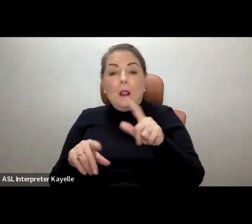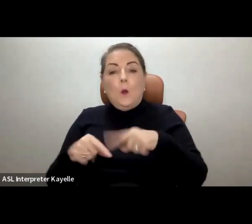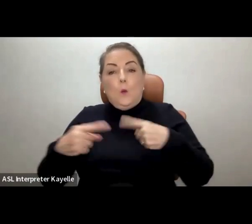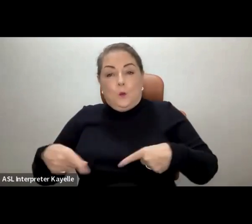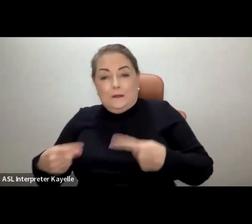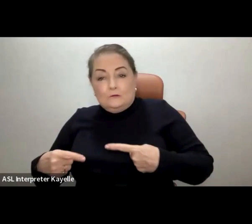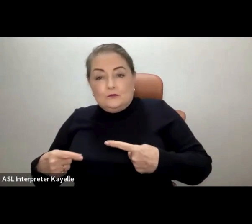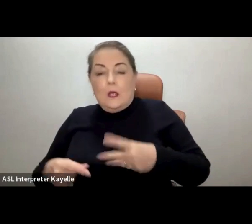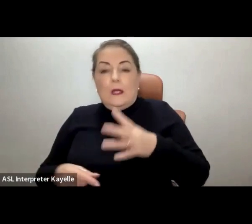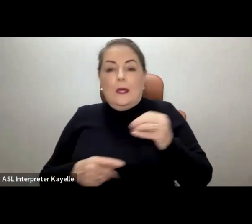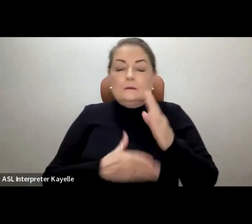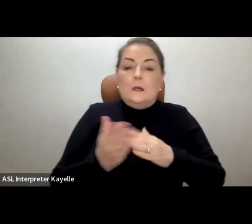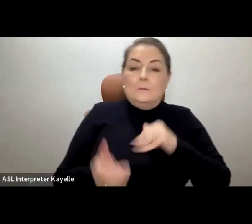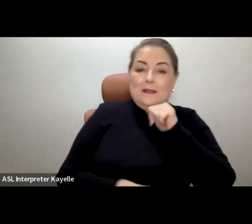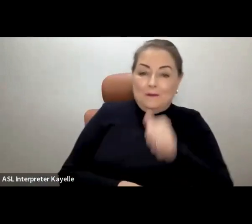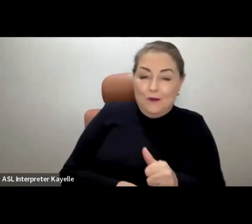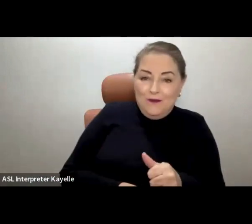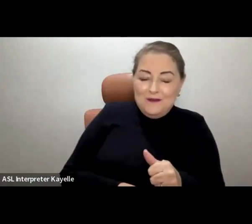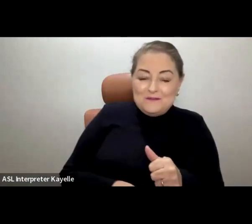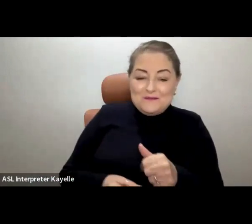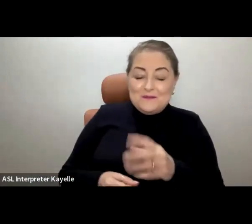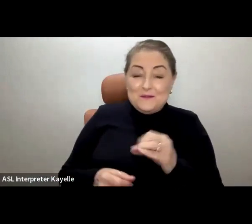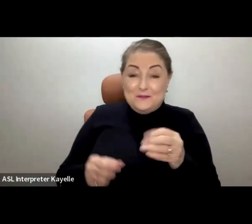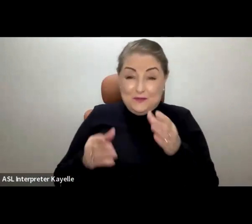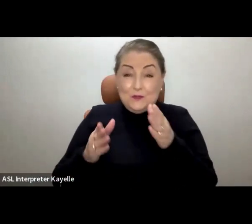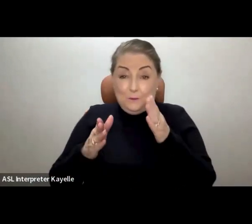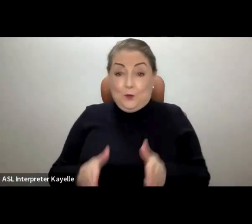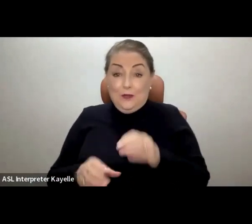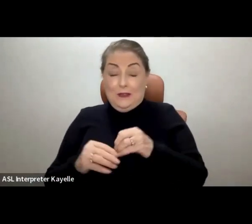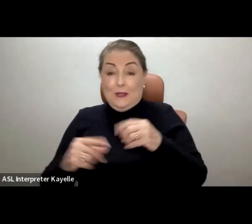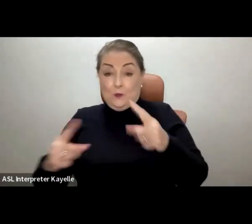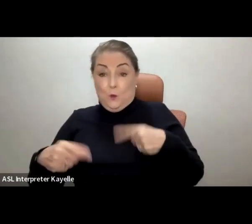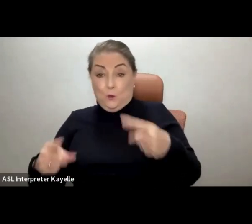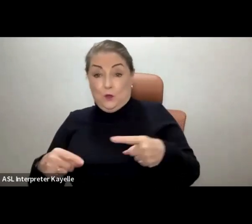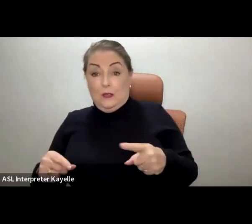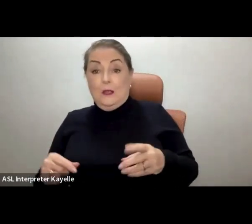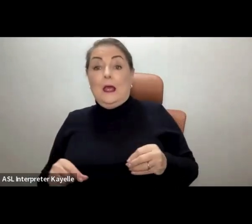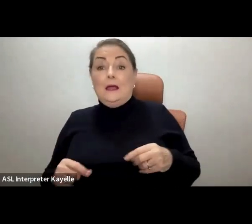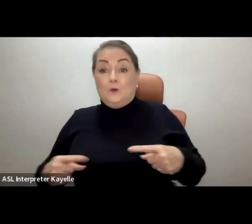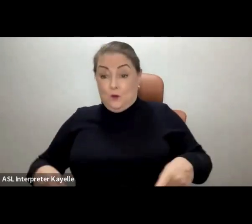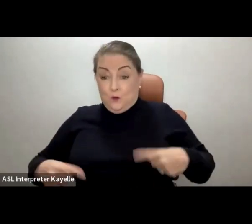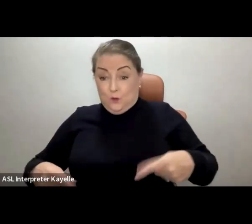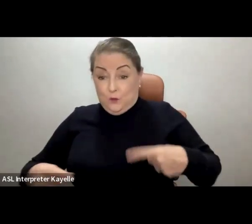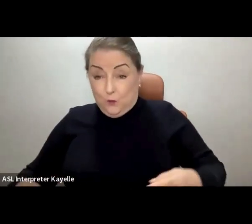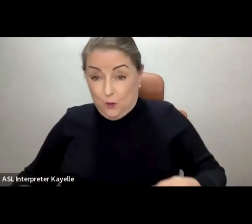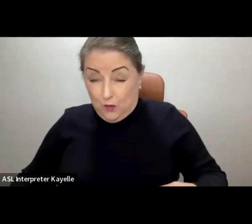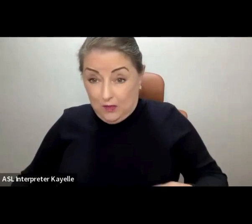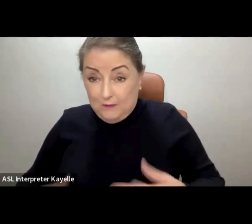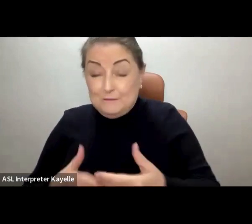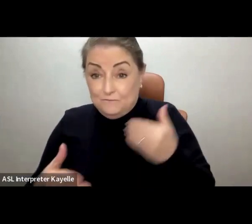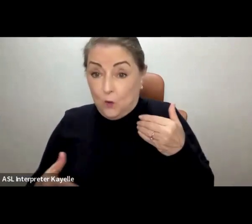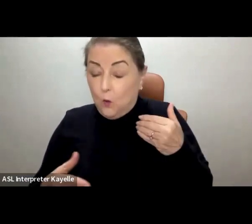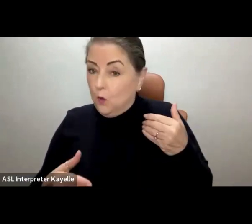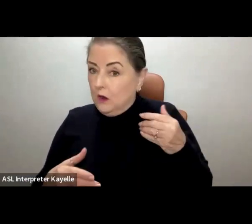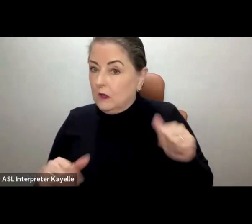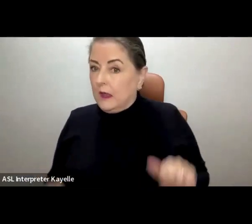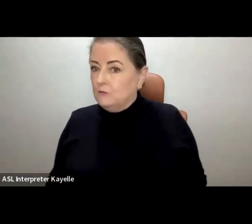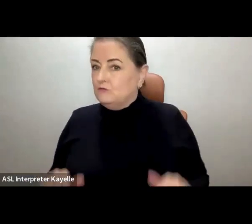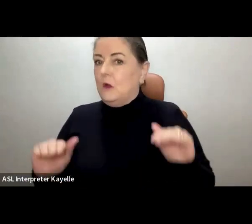were not, and then that the person in the wheelchair had to get on to the stage before the event so they could raise it